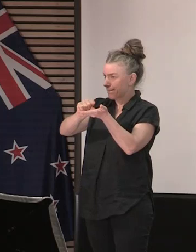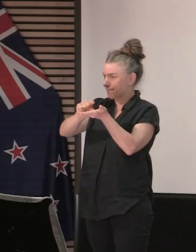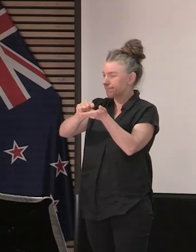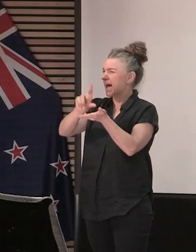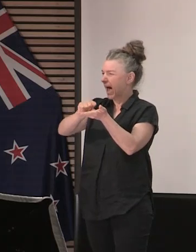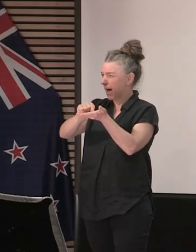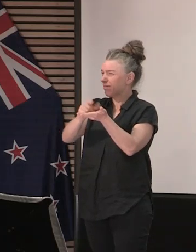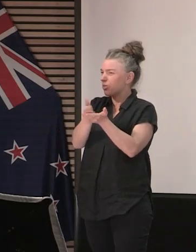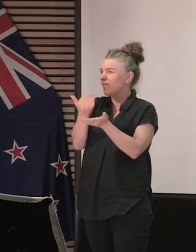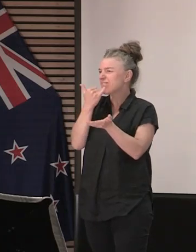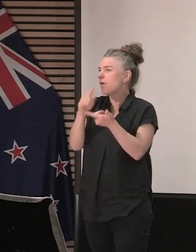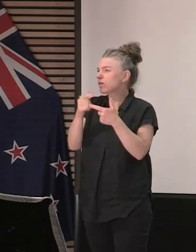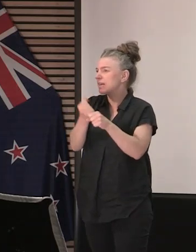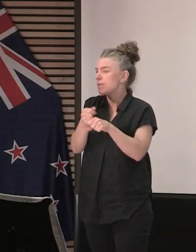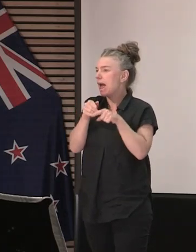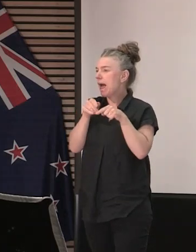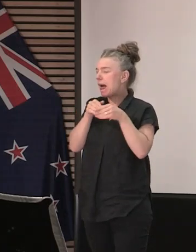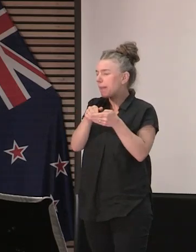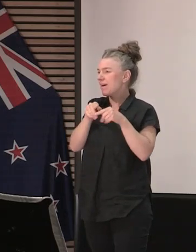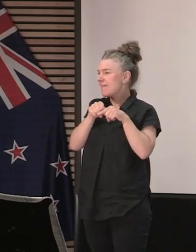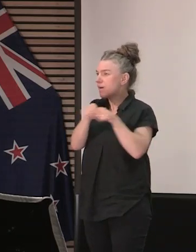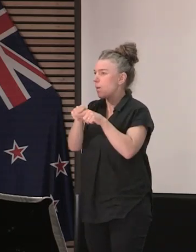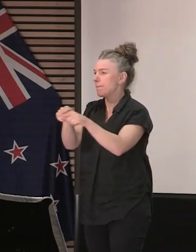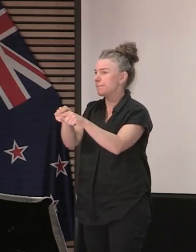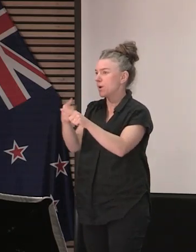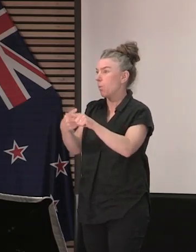I should caution thatit is in the early stages.